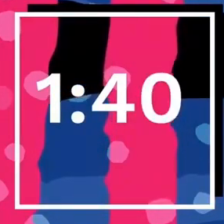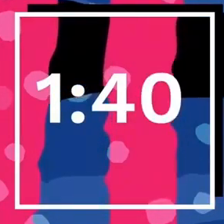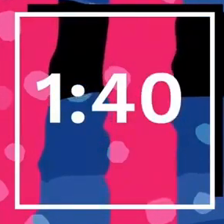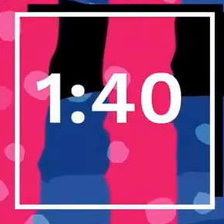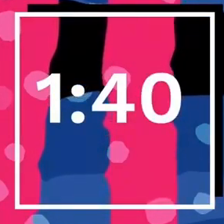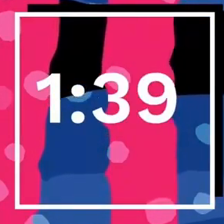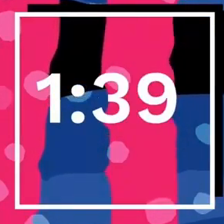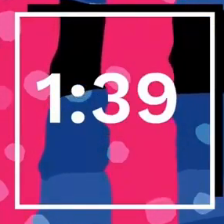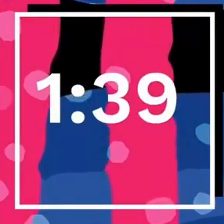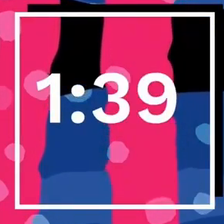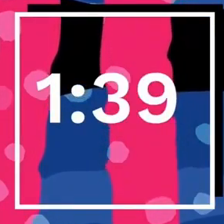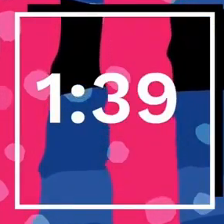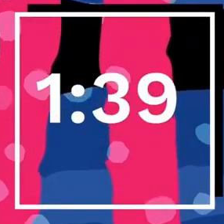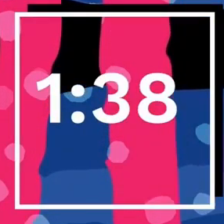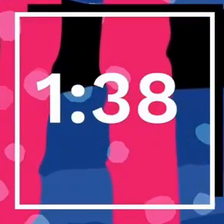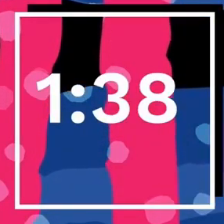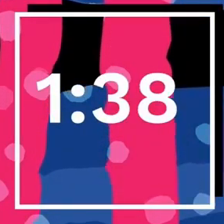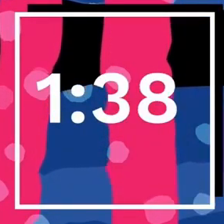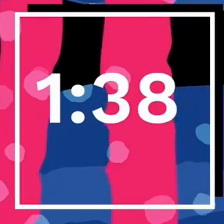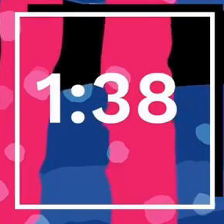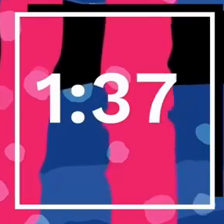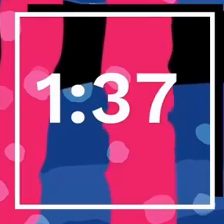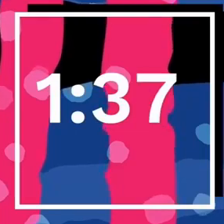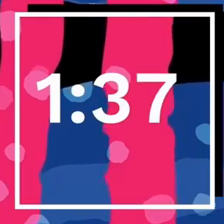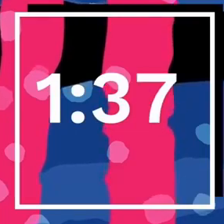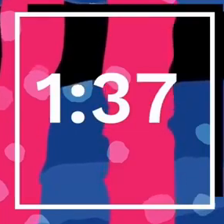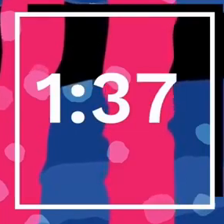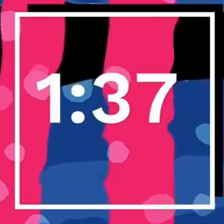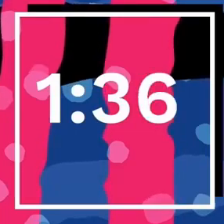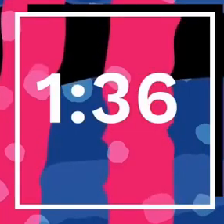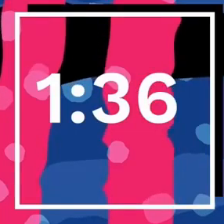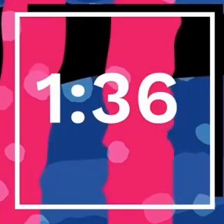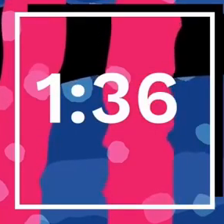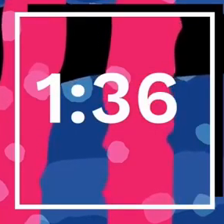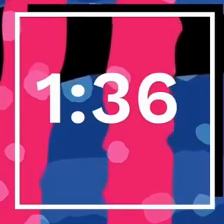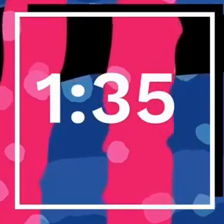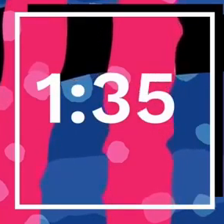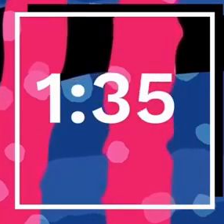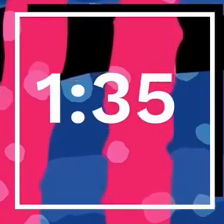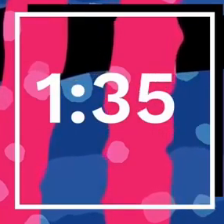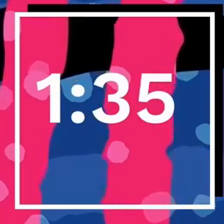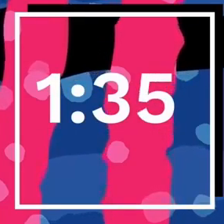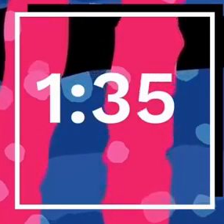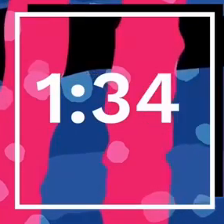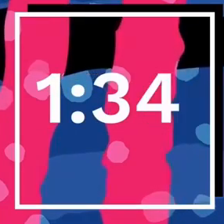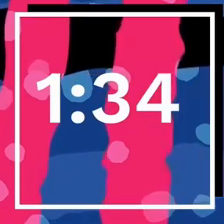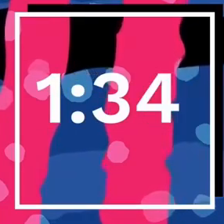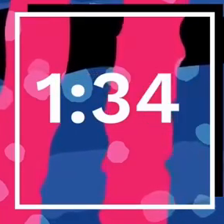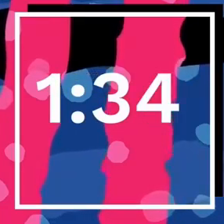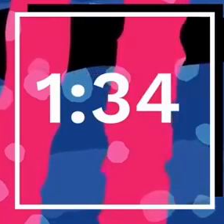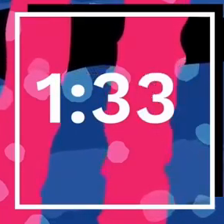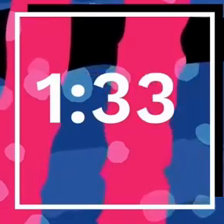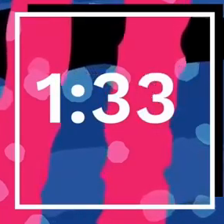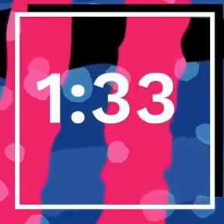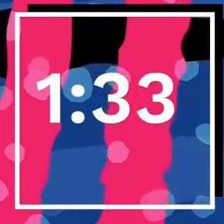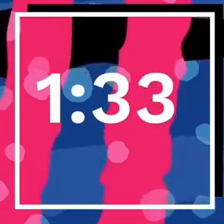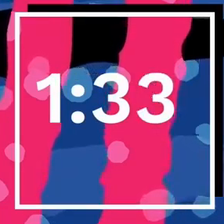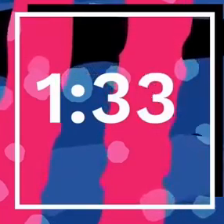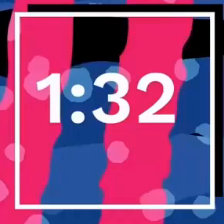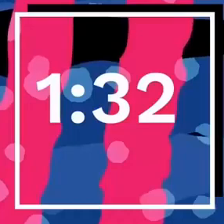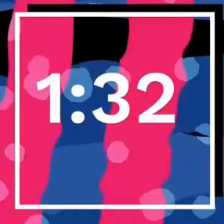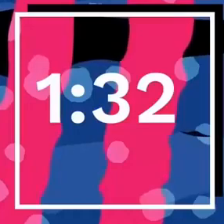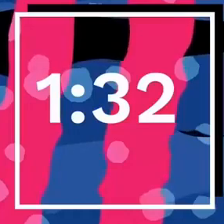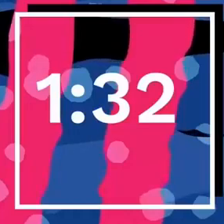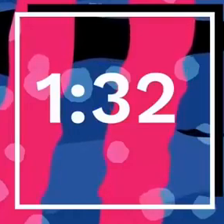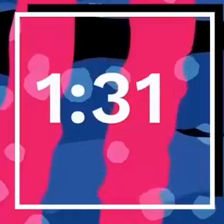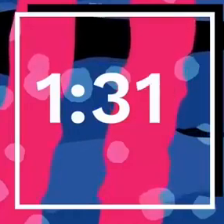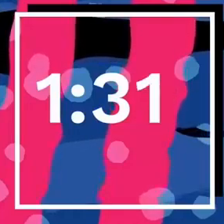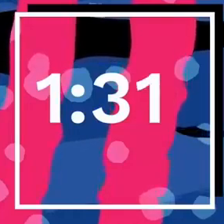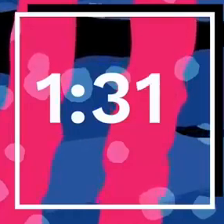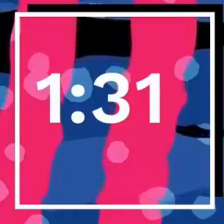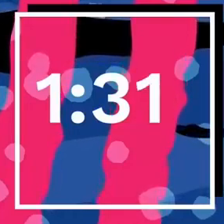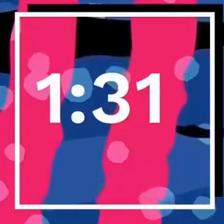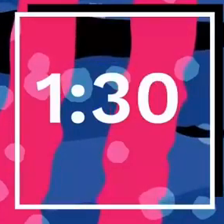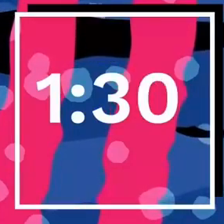ENDS MEET.